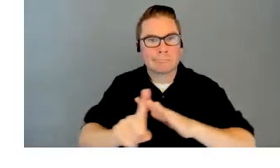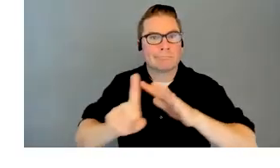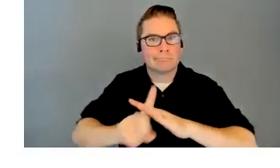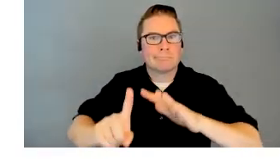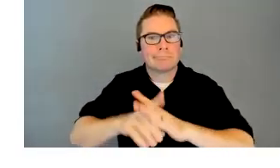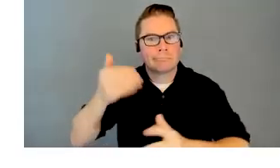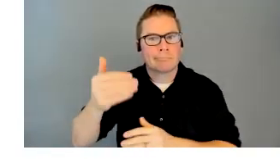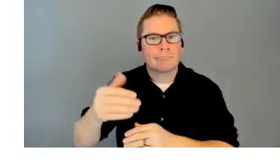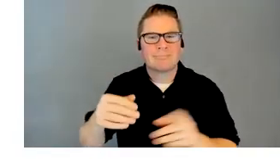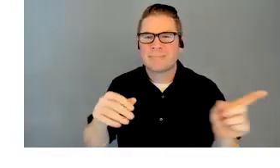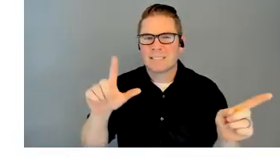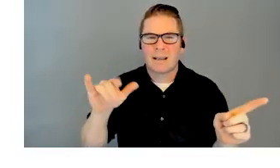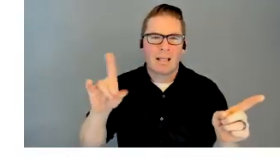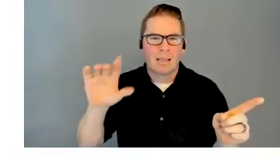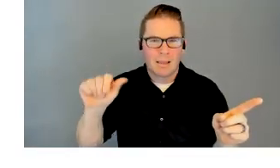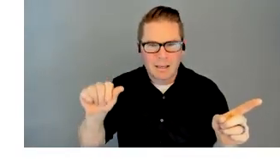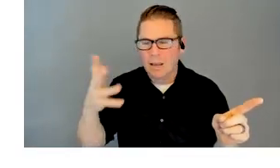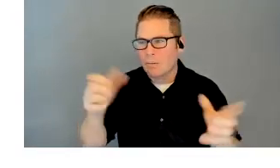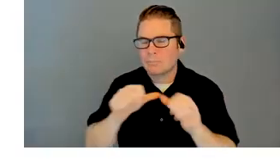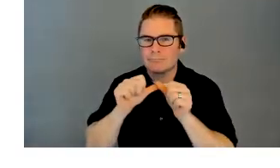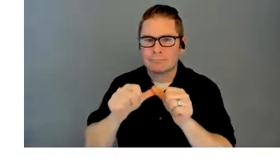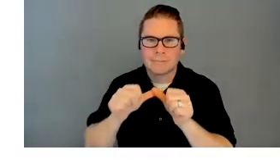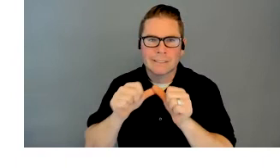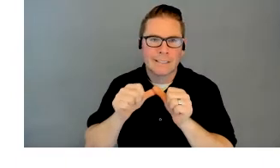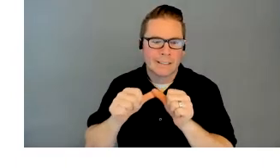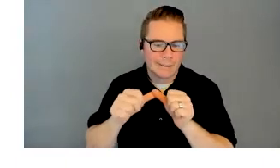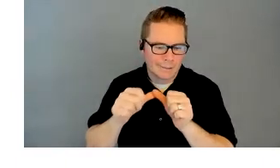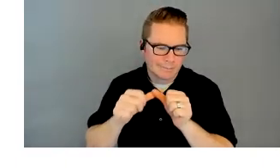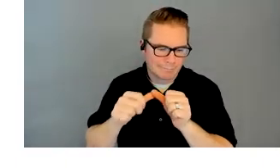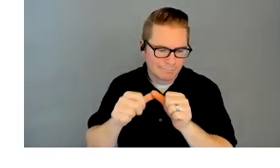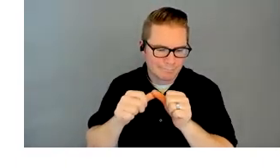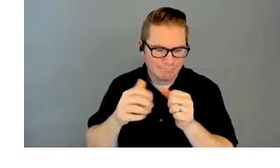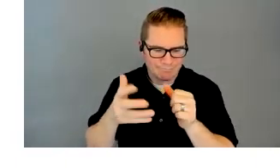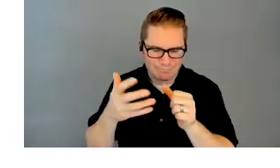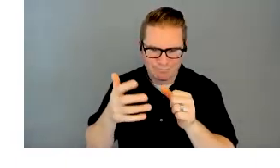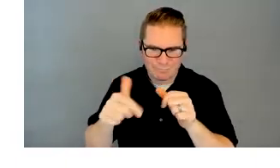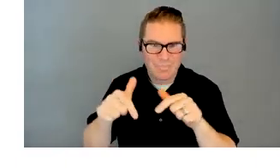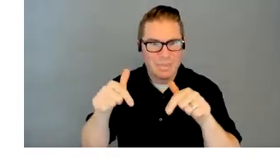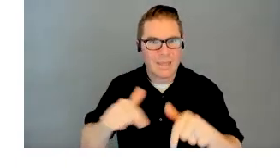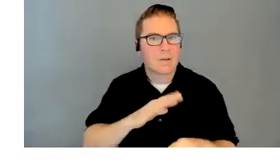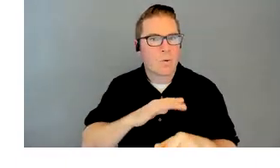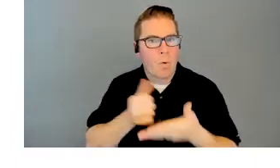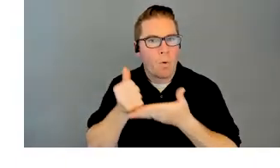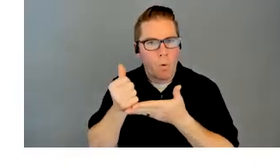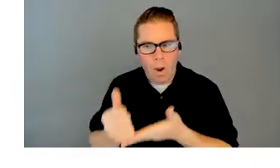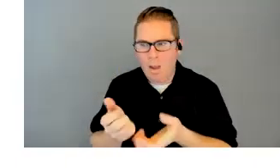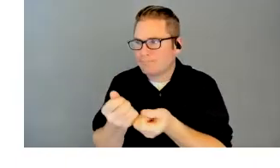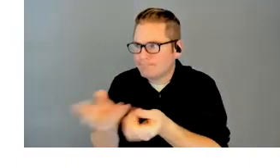wanted to continue to to push this resource out, get this conversation started, involve